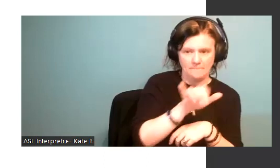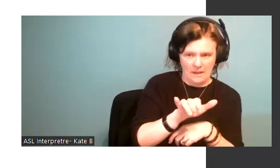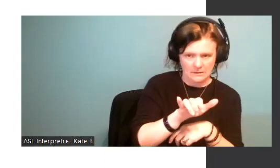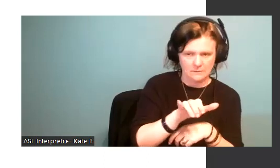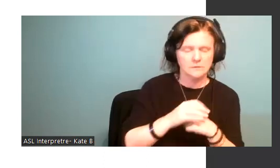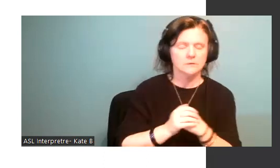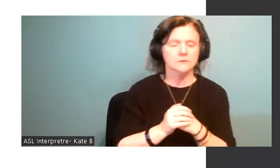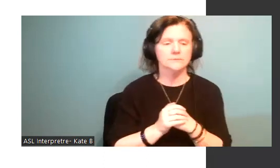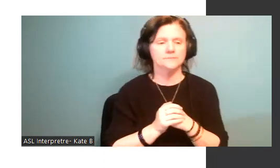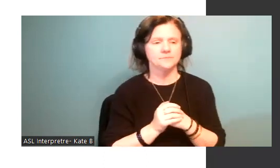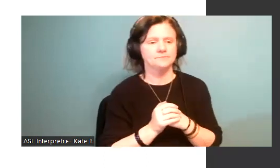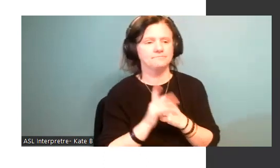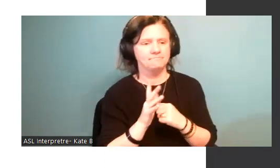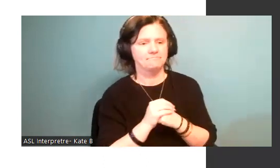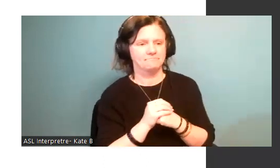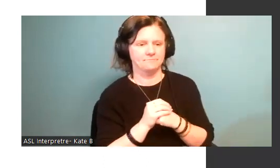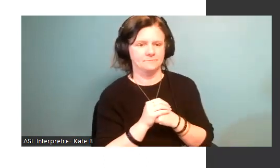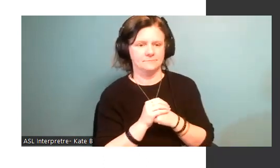number, e-mail address, it will not describe the